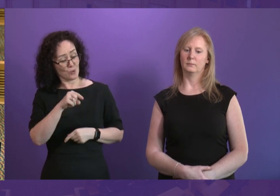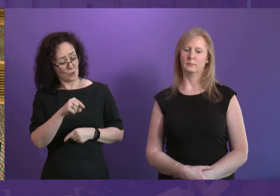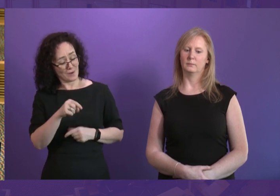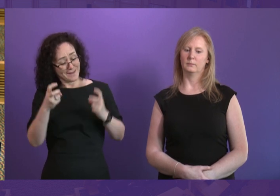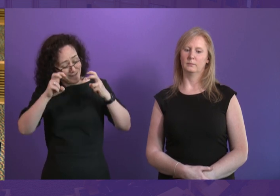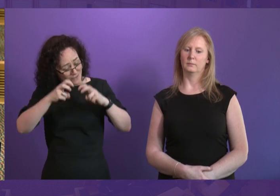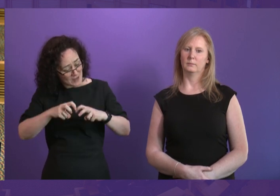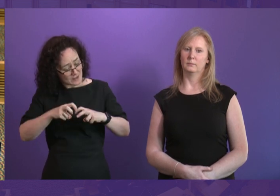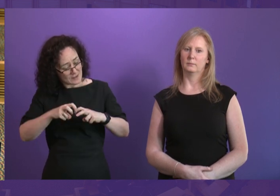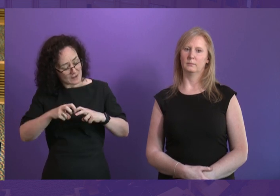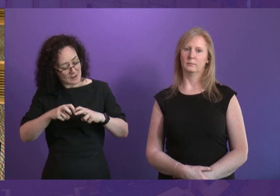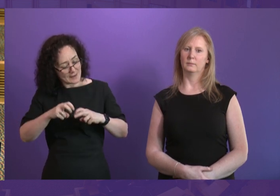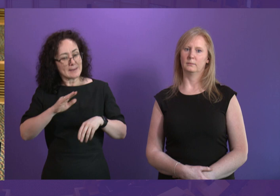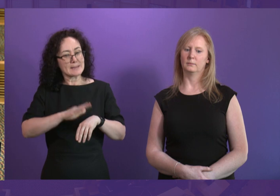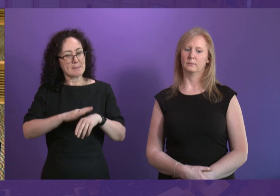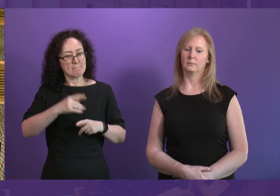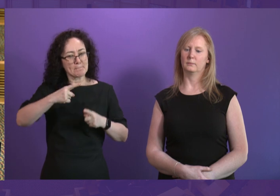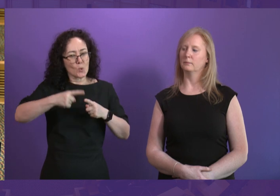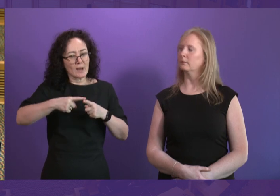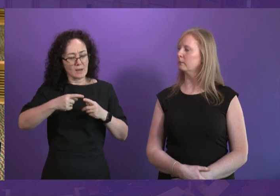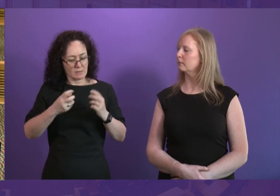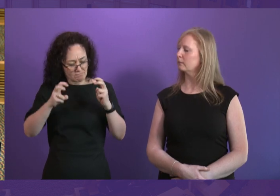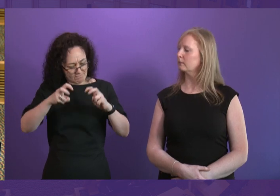to try to reduce the time that is required to complete death investigations.